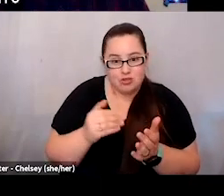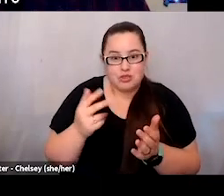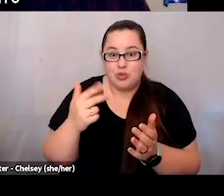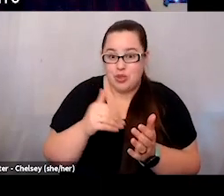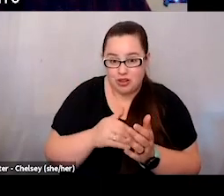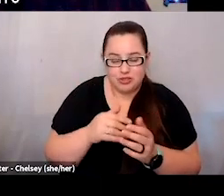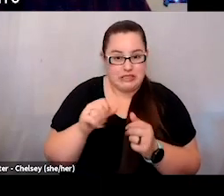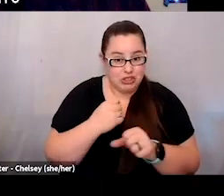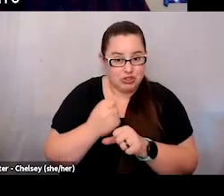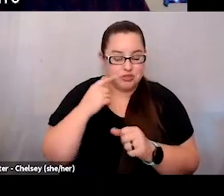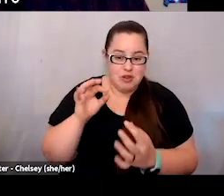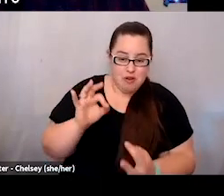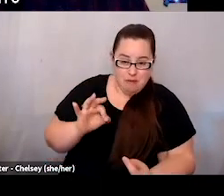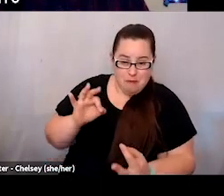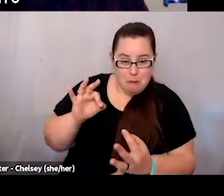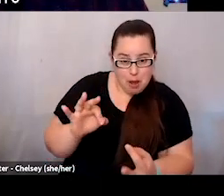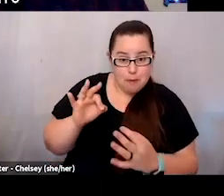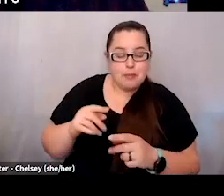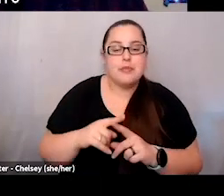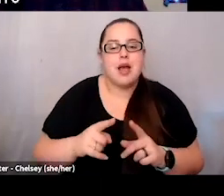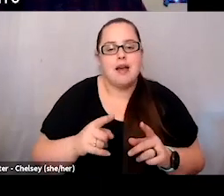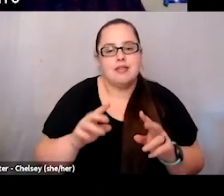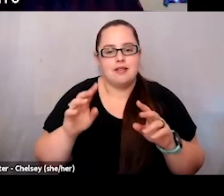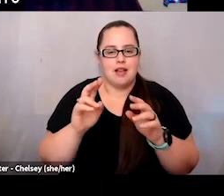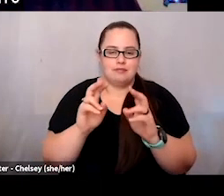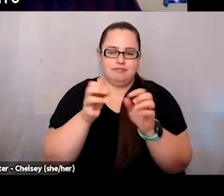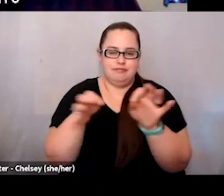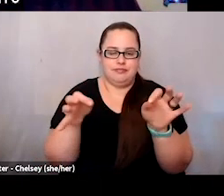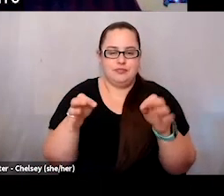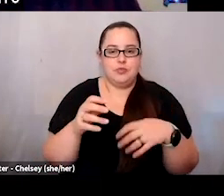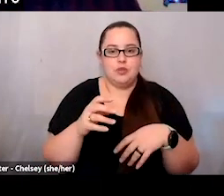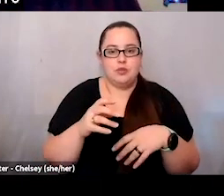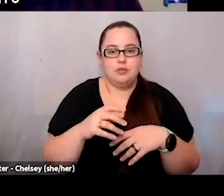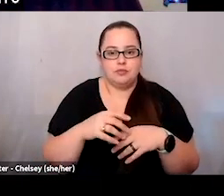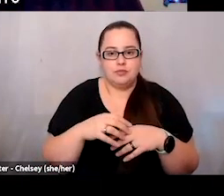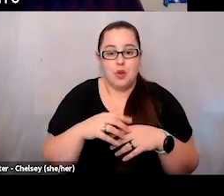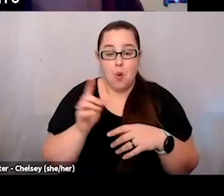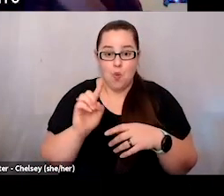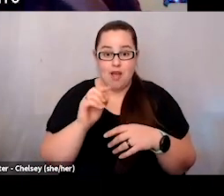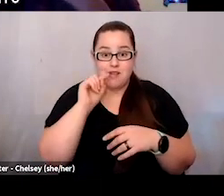there's a saying you know, that you know, where corn went, civilization followed. You